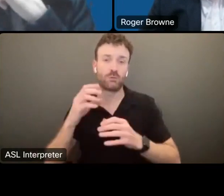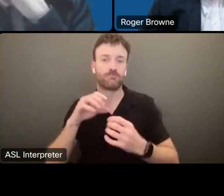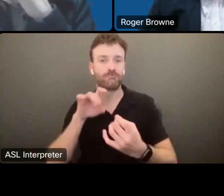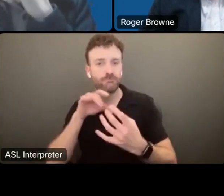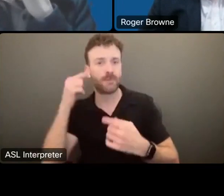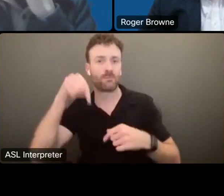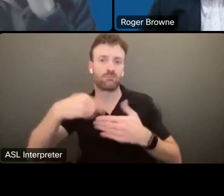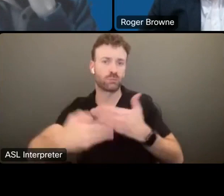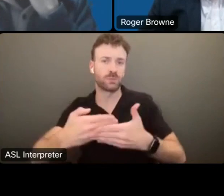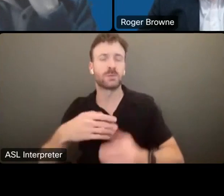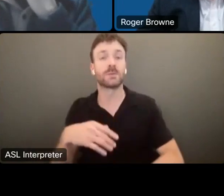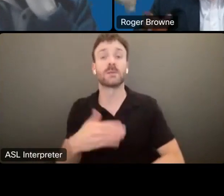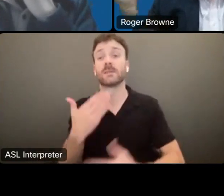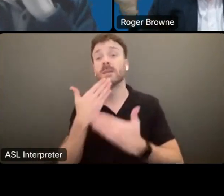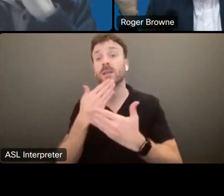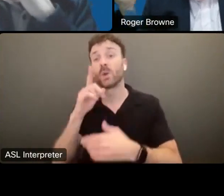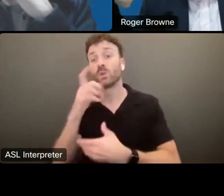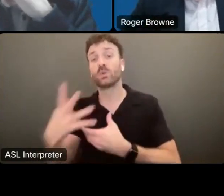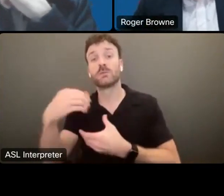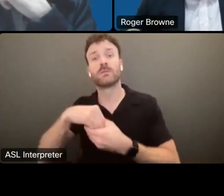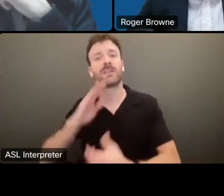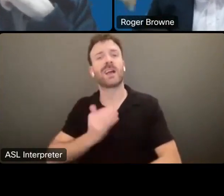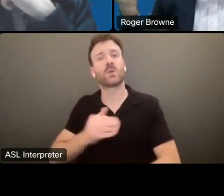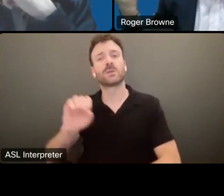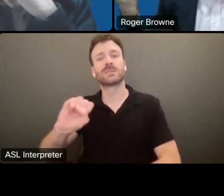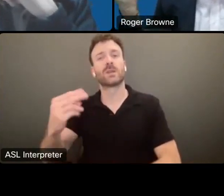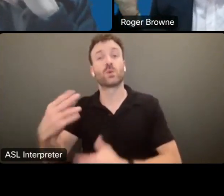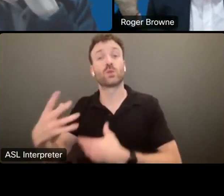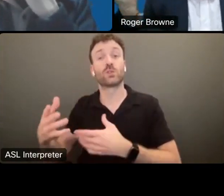Again, want to thank all the folks who are involved in our stakeholder engagement last year.